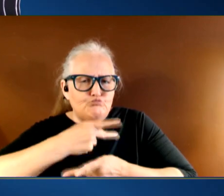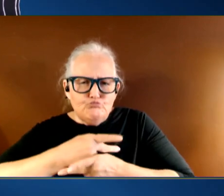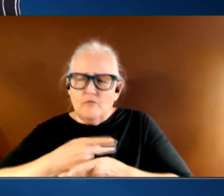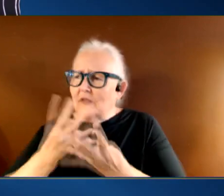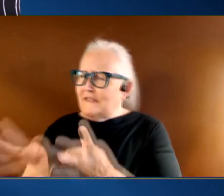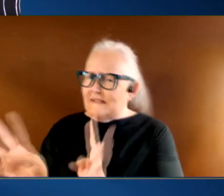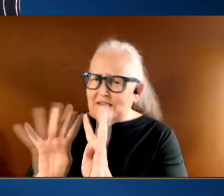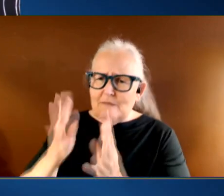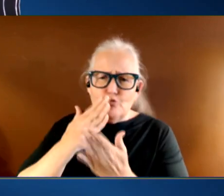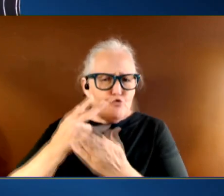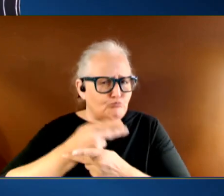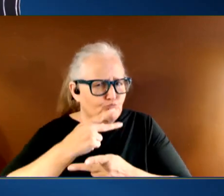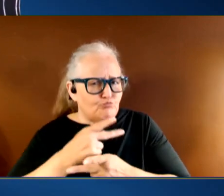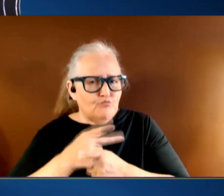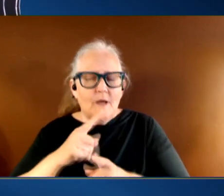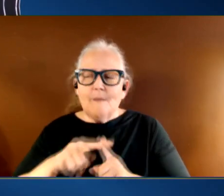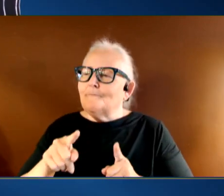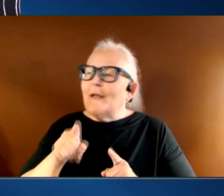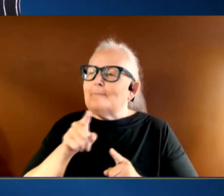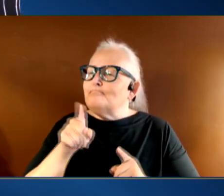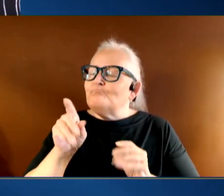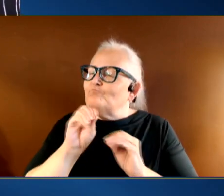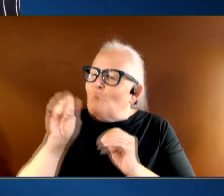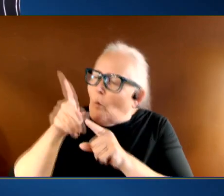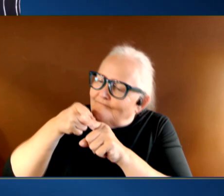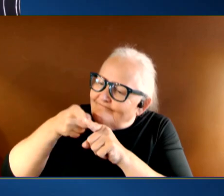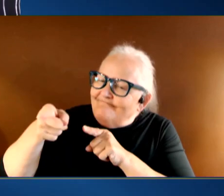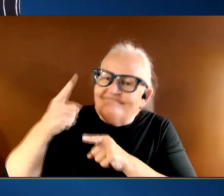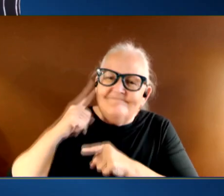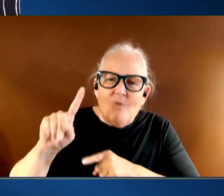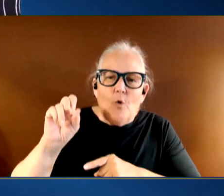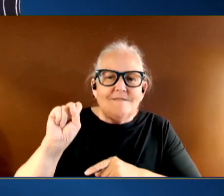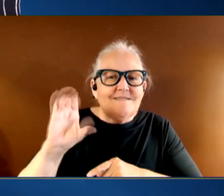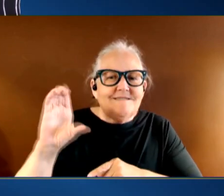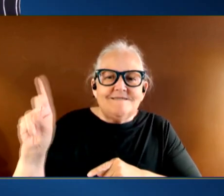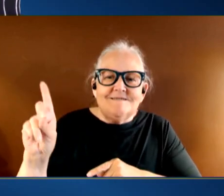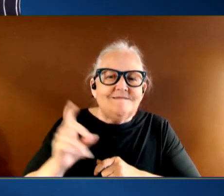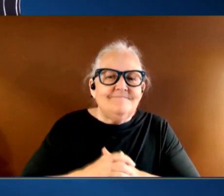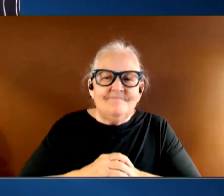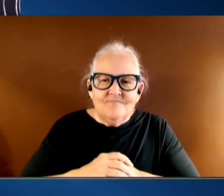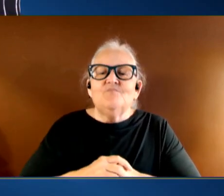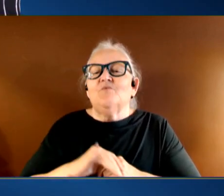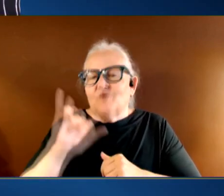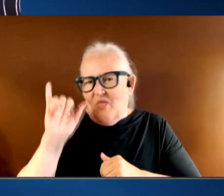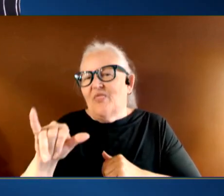they don't have a specific sickle cell center. And that's what I'm advocating for to this day.